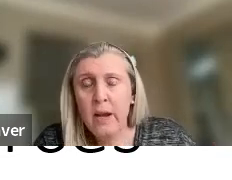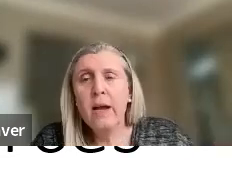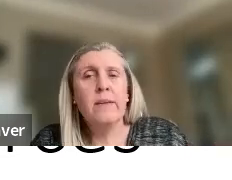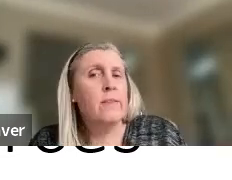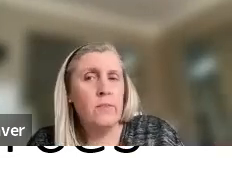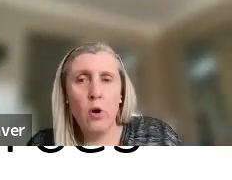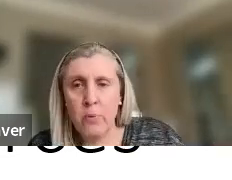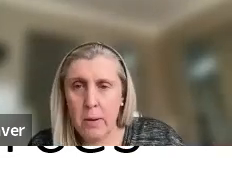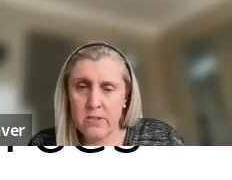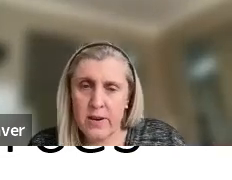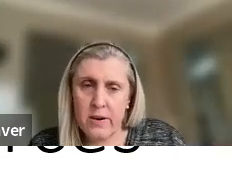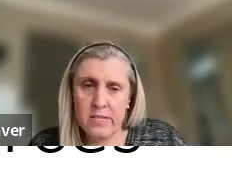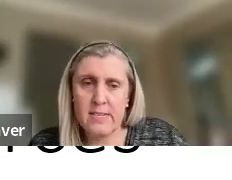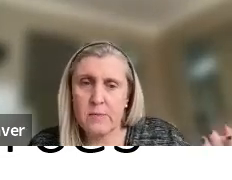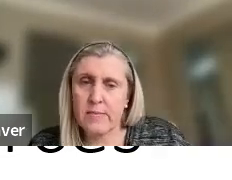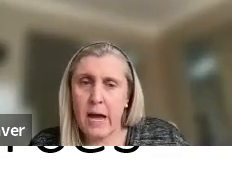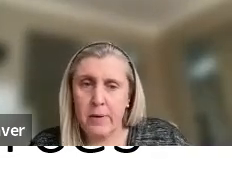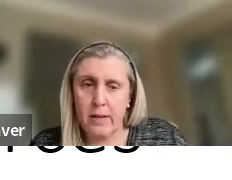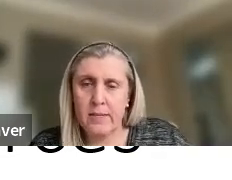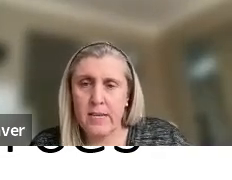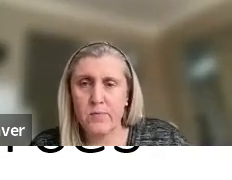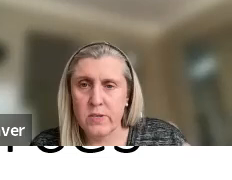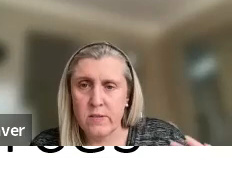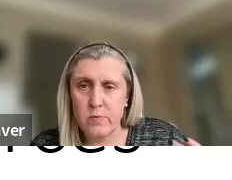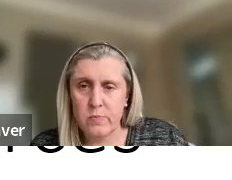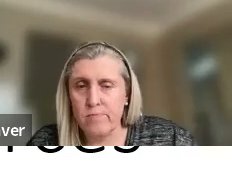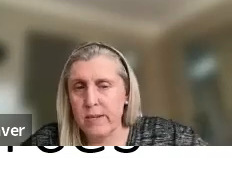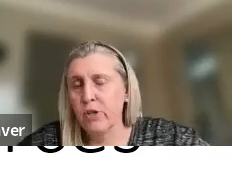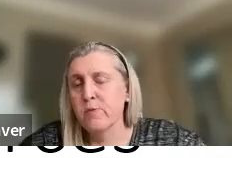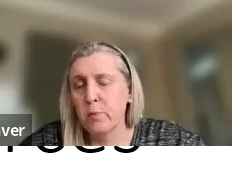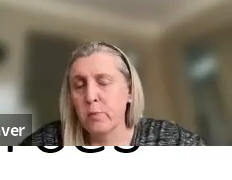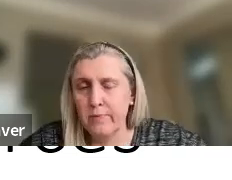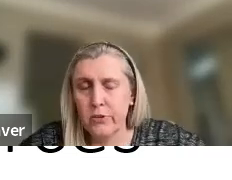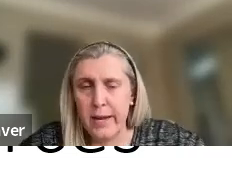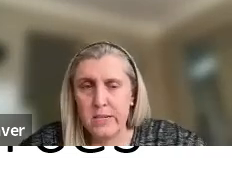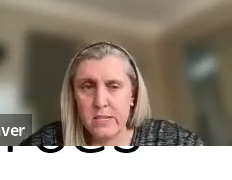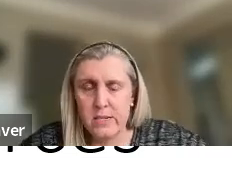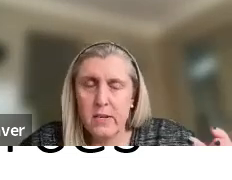No promises are guarantees. That's what's happening. And can shift and called be some different and try to operate as sort of like an advisory group for coalition to try to monitor and a provide some level of oversight by state in terms of compliance or ongoing compliance with the rule.